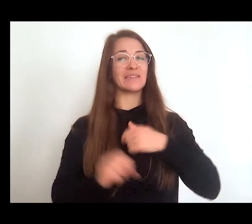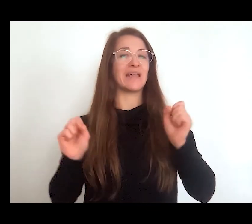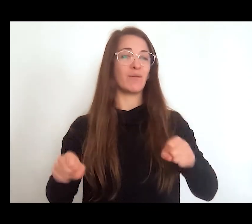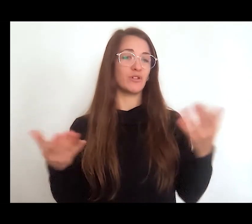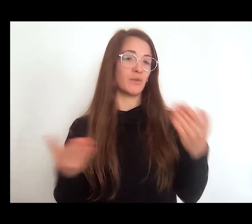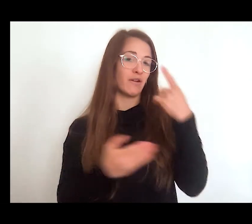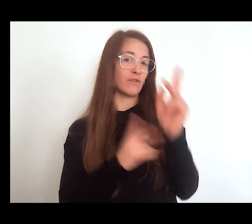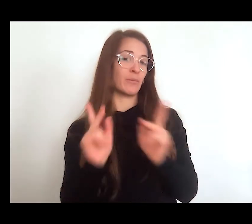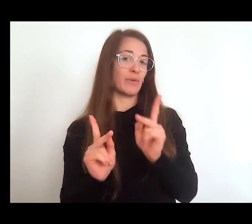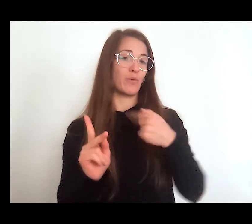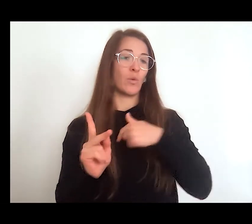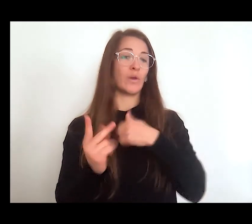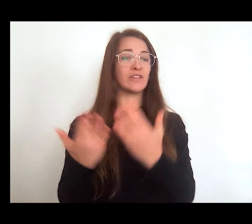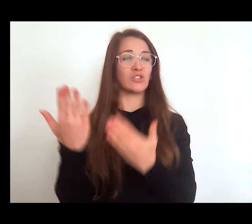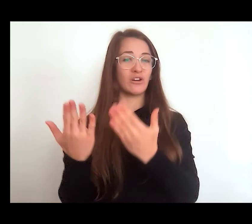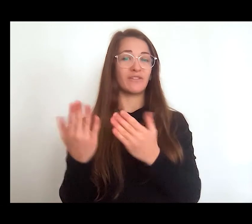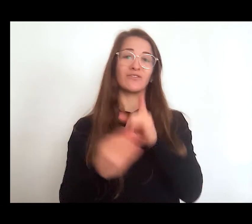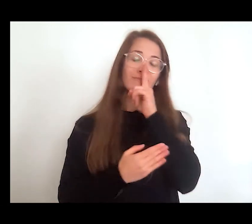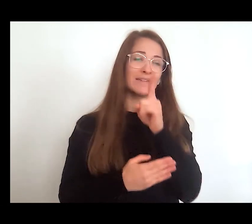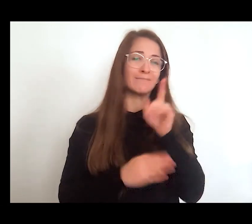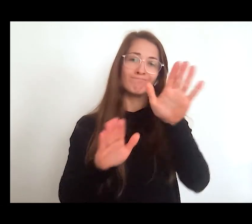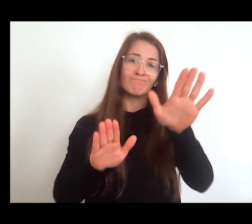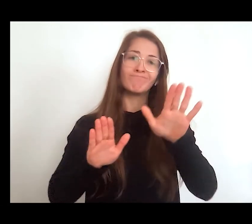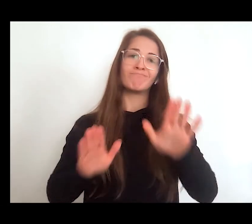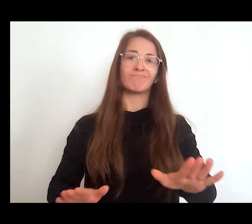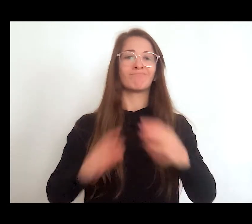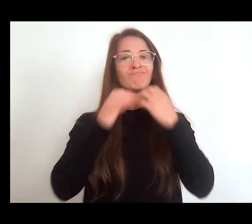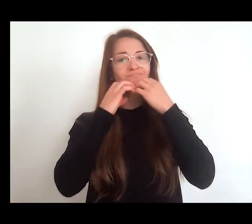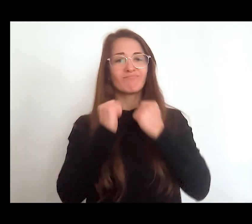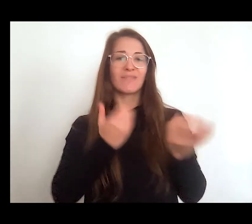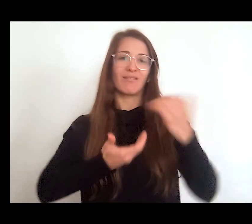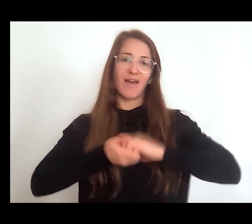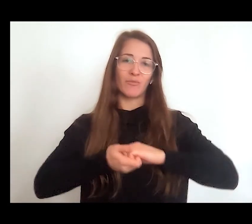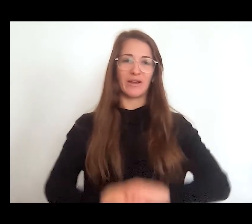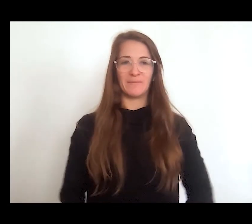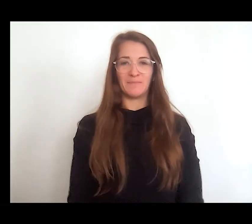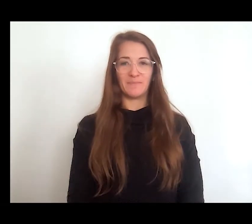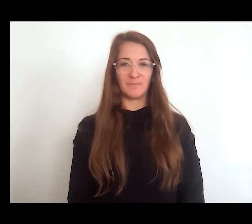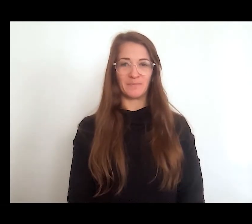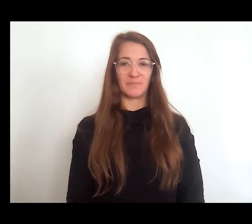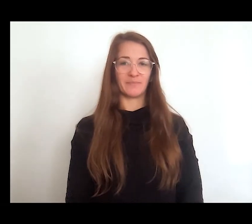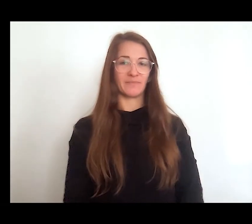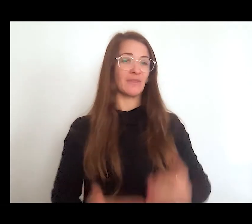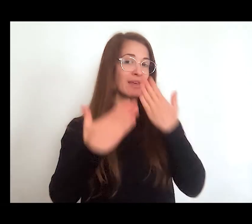WE ARE HERE FOR EACH OTHER. THAT MAKES US HERE FOR THE PEOPLE THAT WE SERVE. IT IS A PLEASURE TO COLLABORATE.